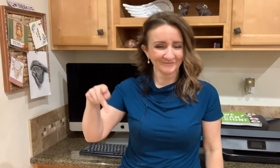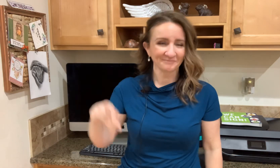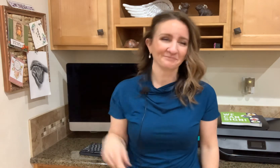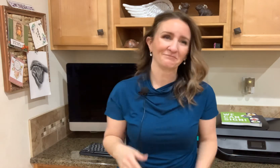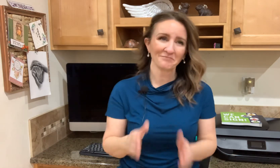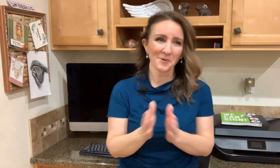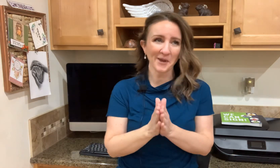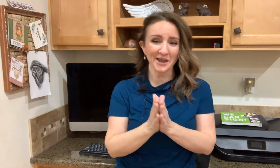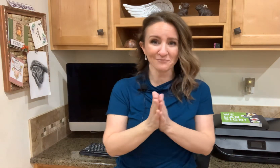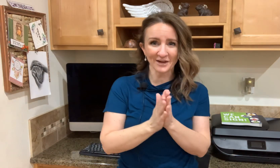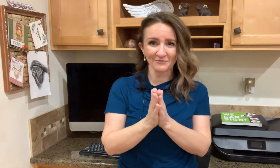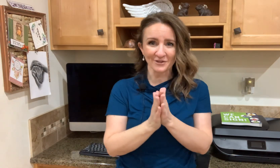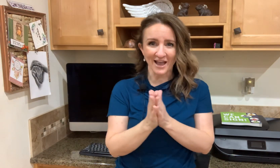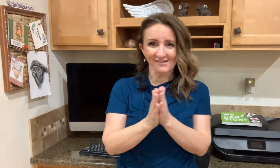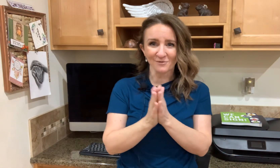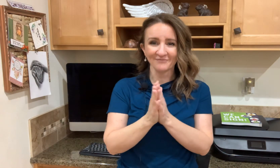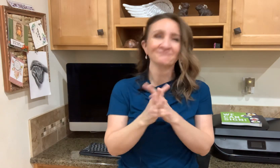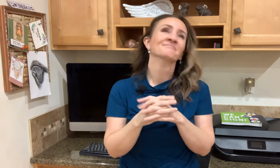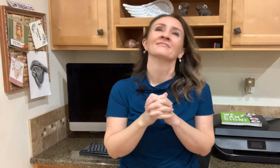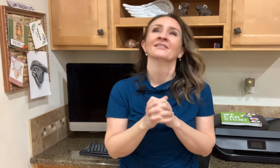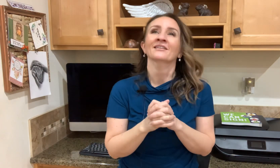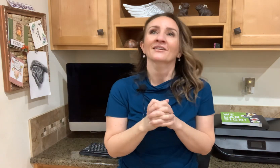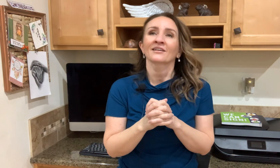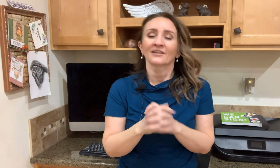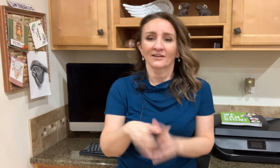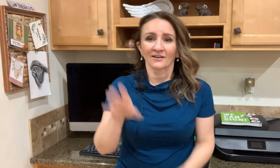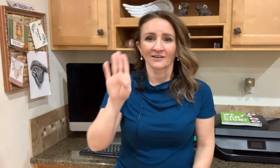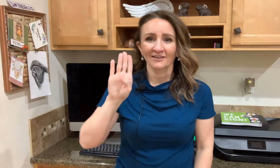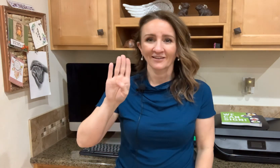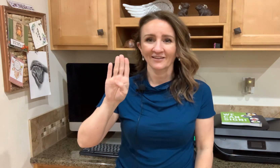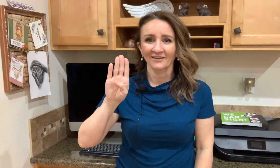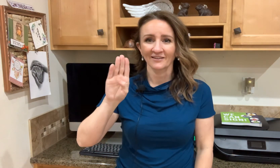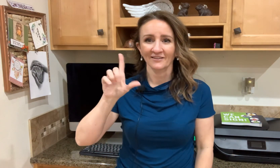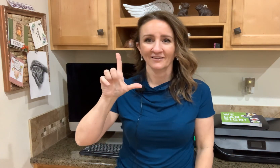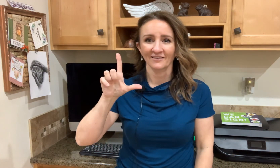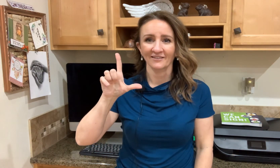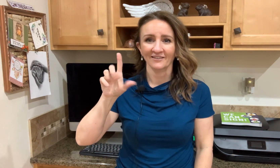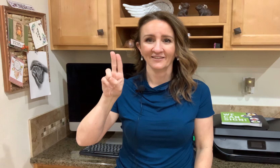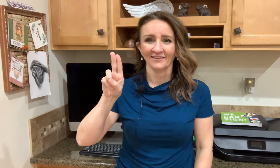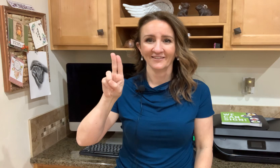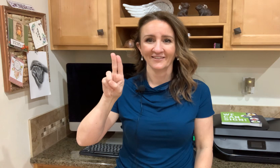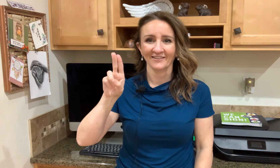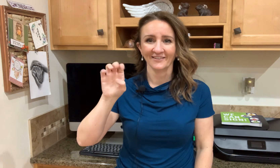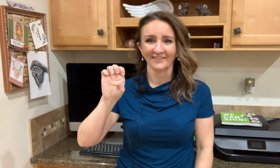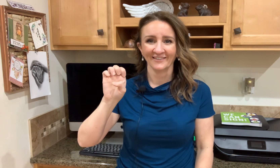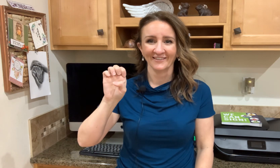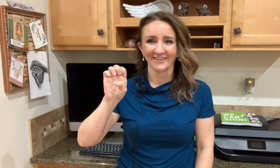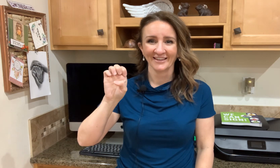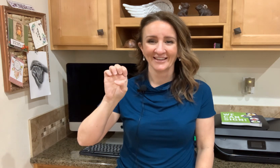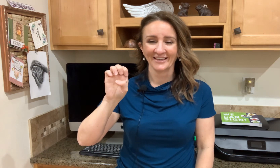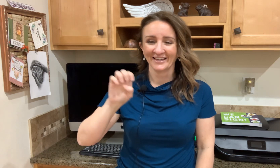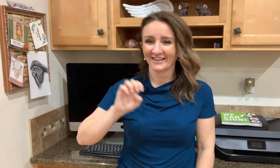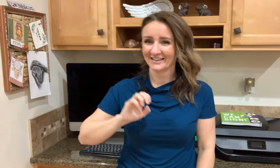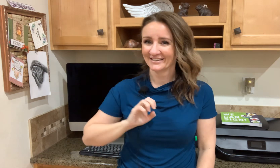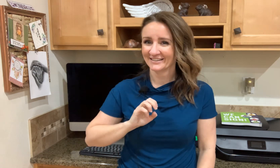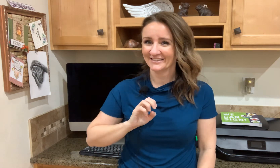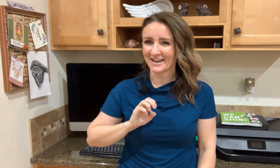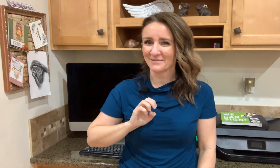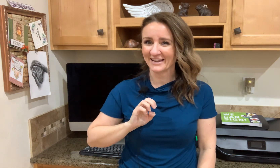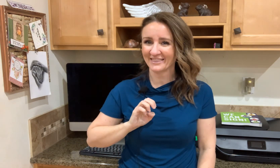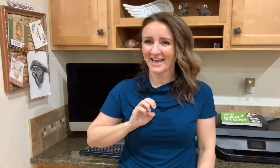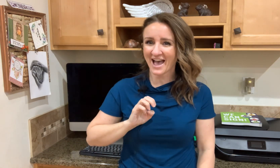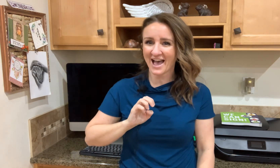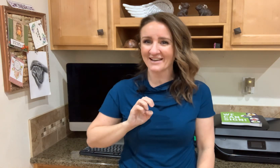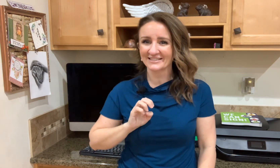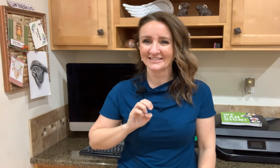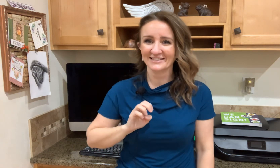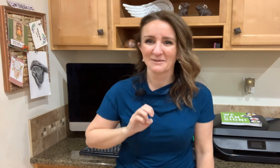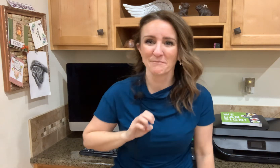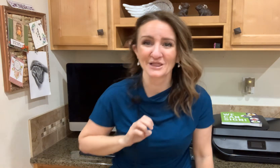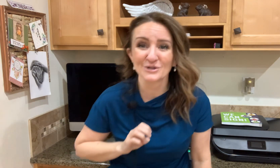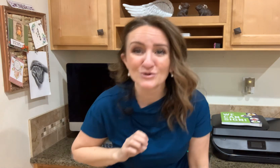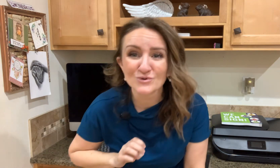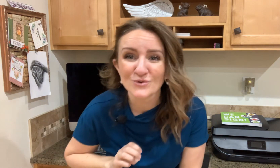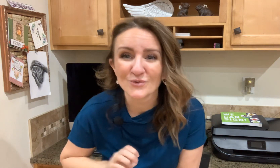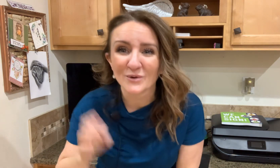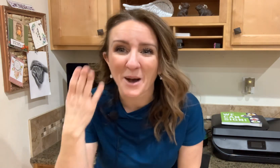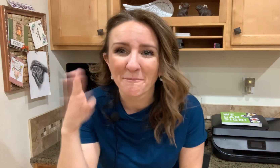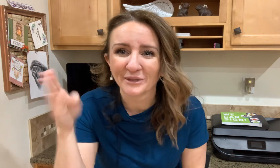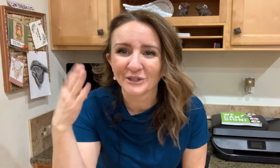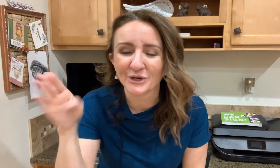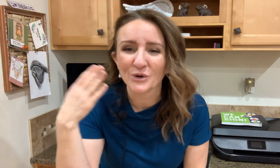Okay ready for the next one? ... Did you, did anybody get that? Blue.